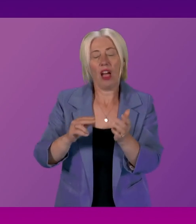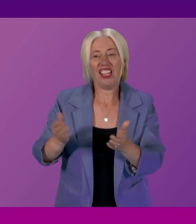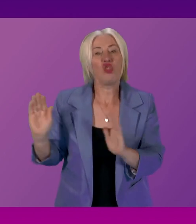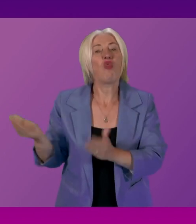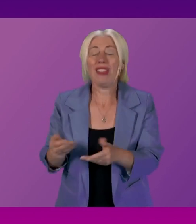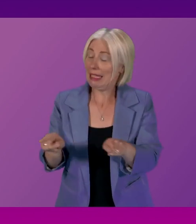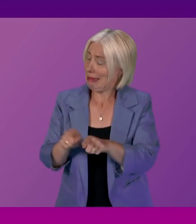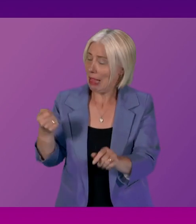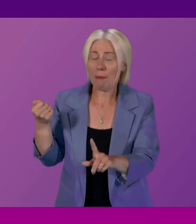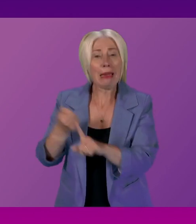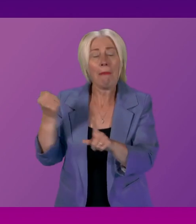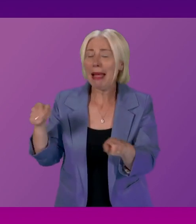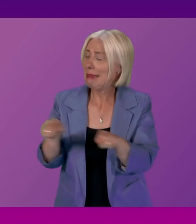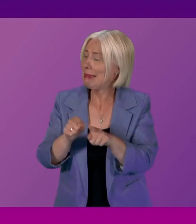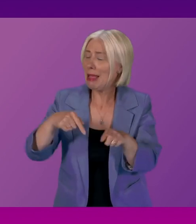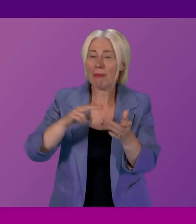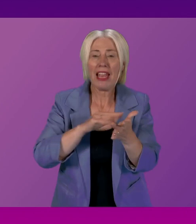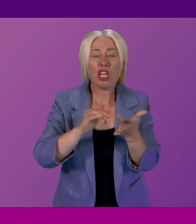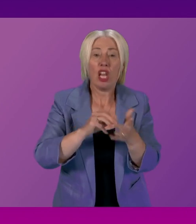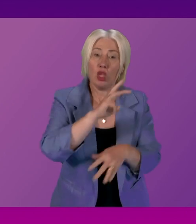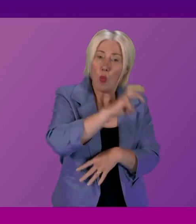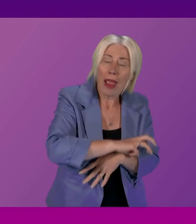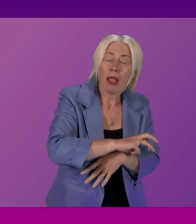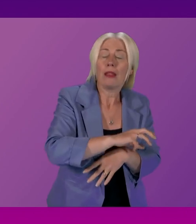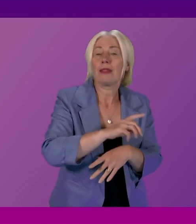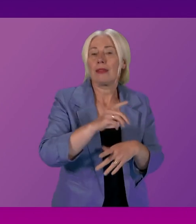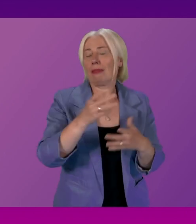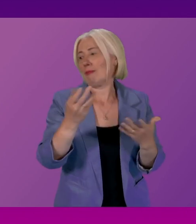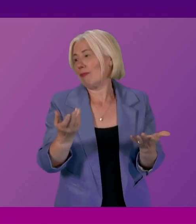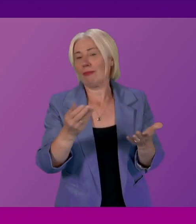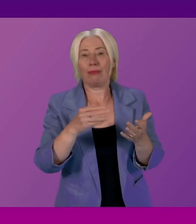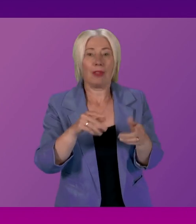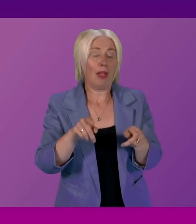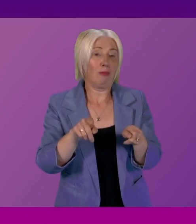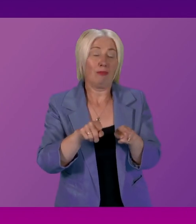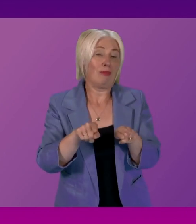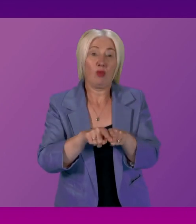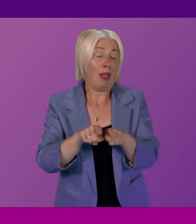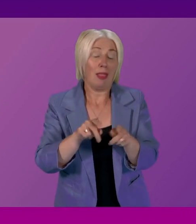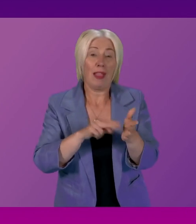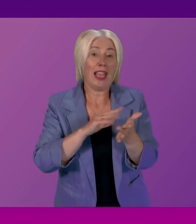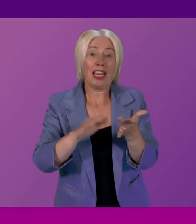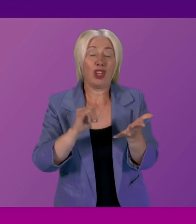too, as have the services in NHS Wales and undoubtedly in NHS Scotland.